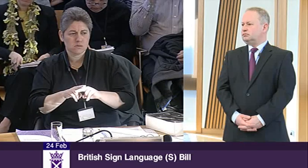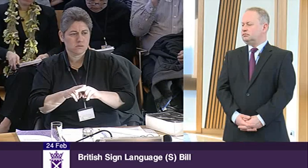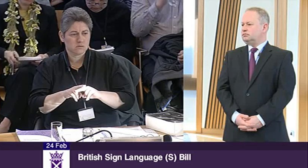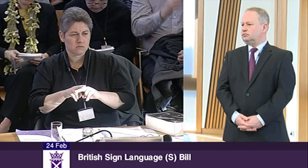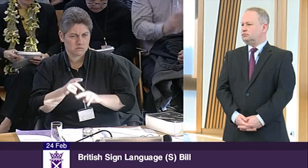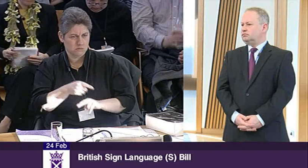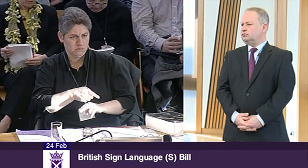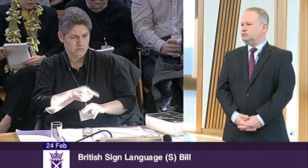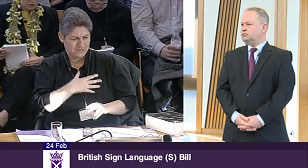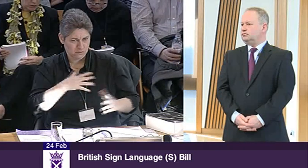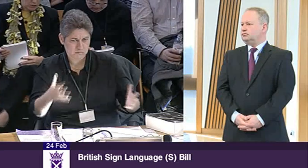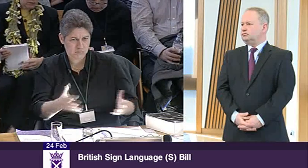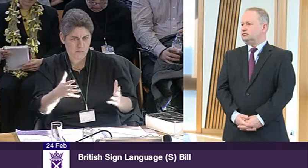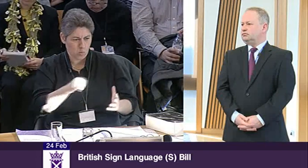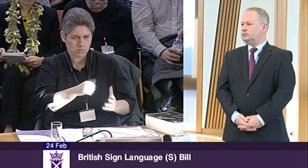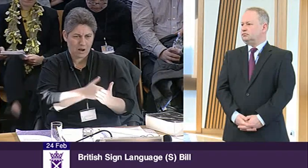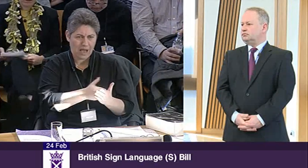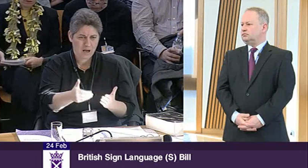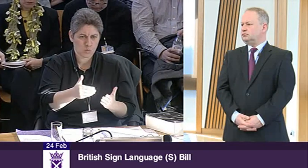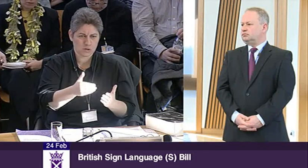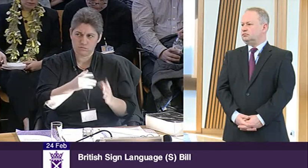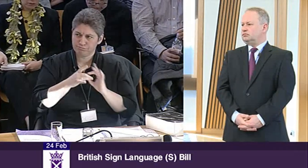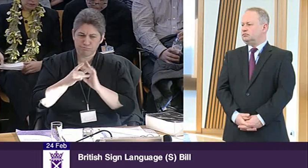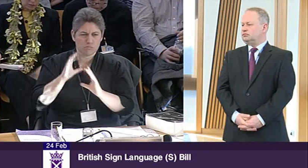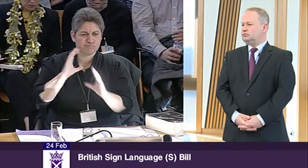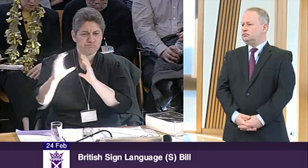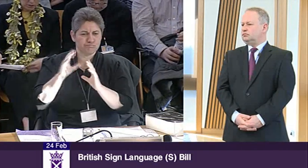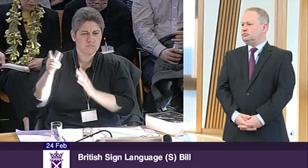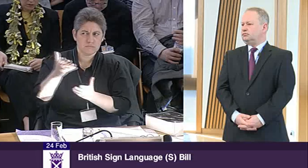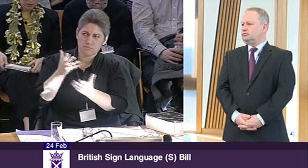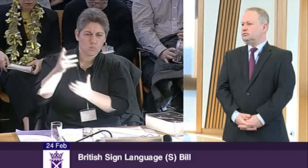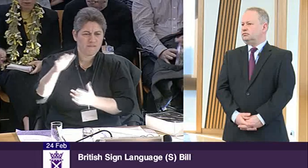knows that more than 95 per cent of deaf children are born to hearing families. If we promote